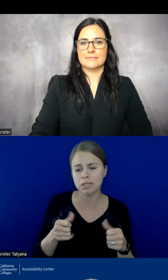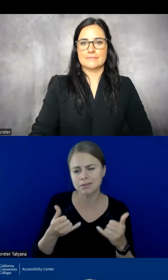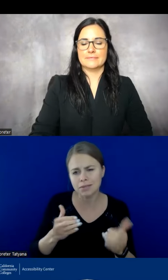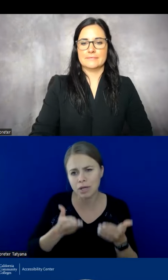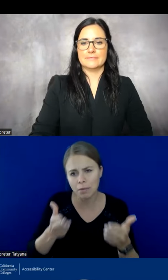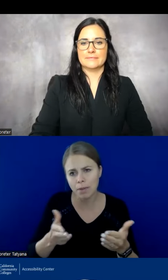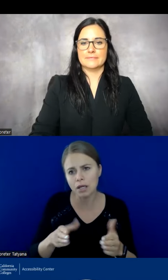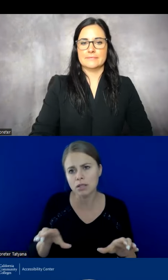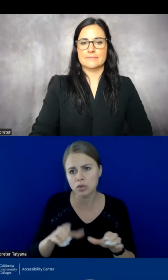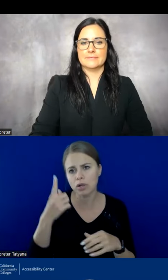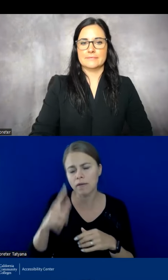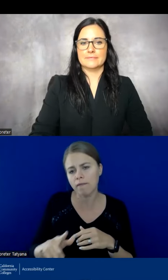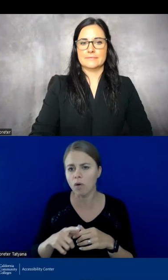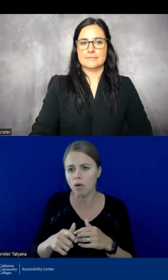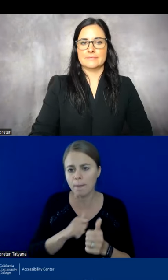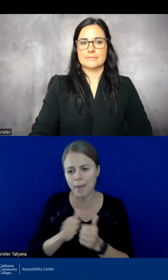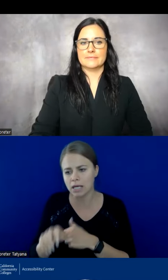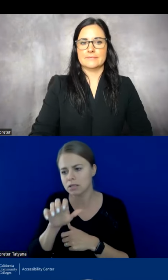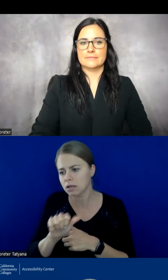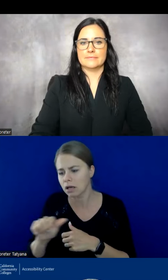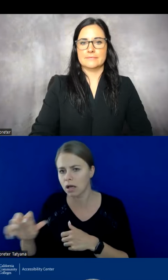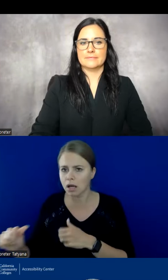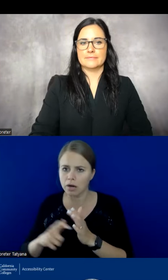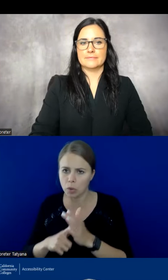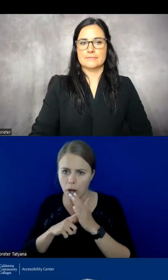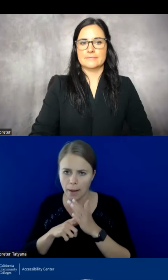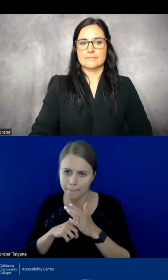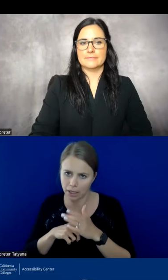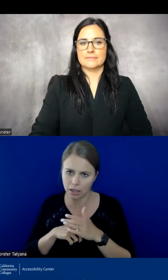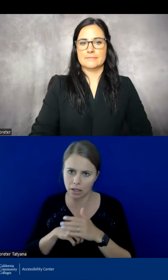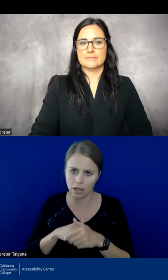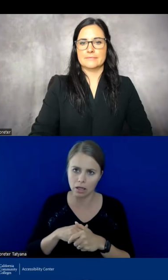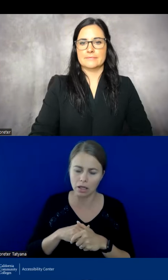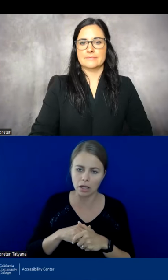for triple a or even better if there is a perception of an issue.